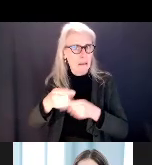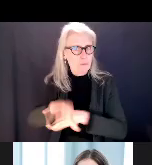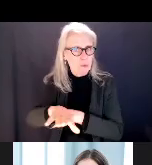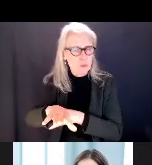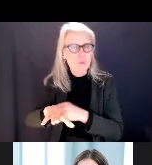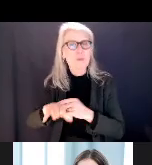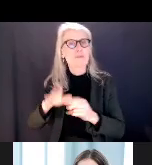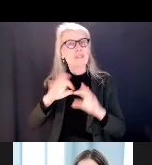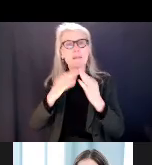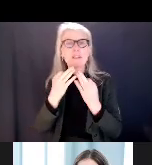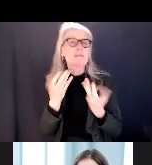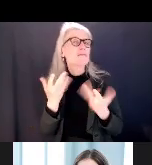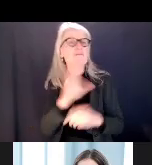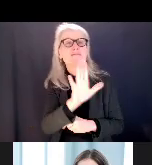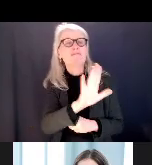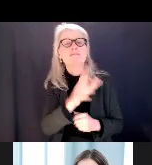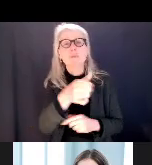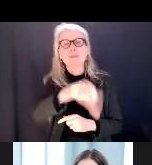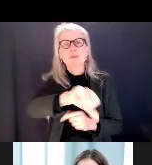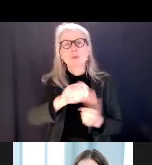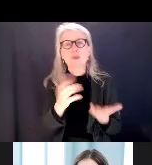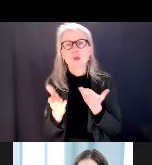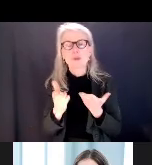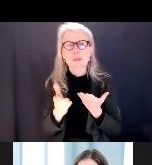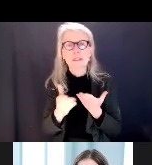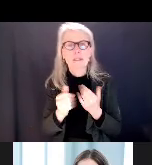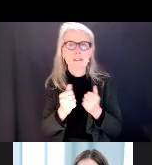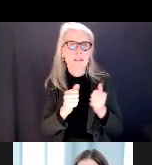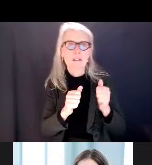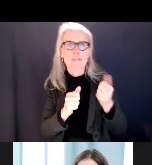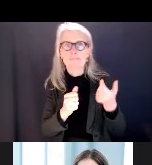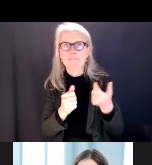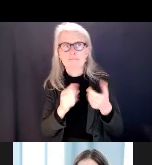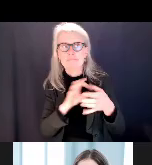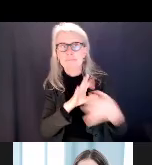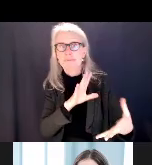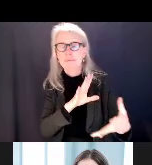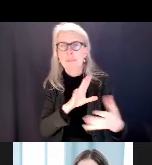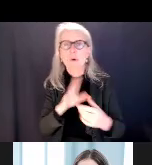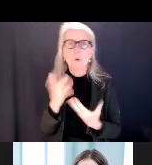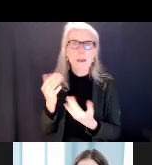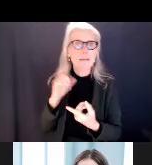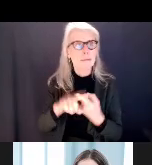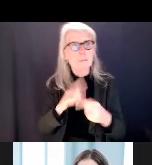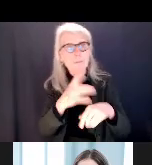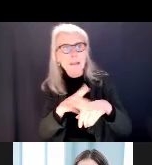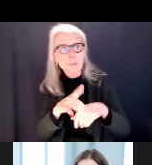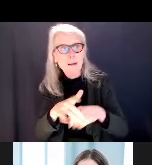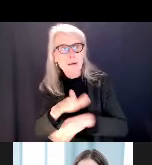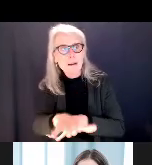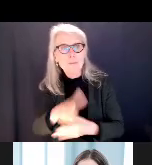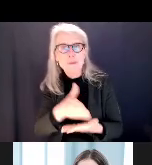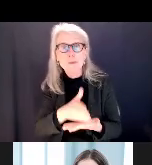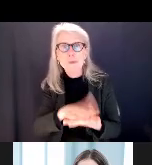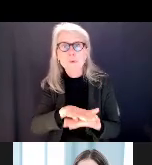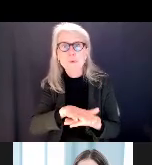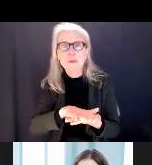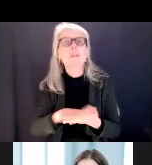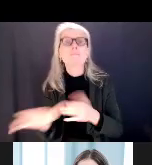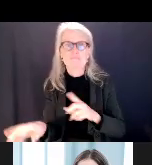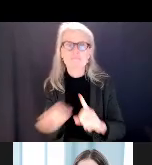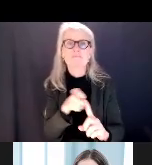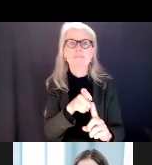spots to open after school um hours. So, we did have a grad student um she's currently a grad